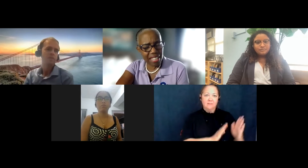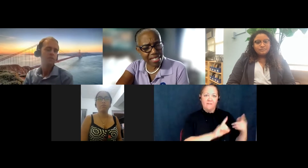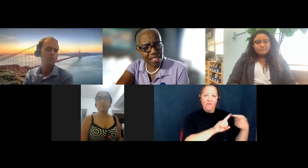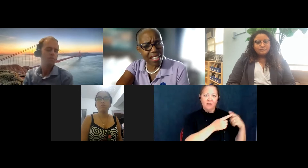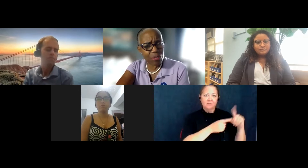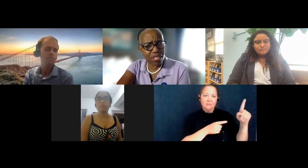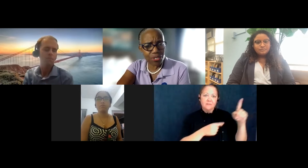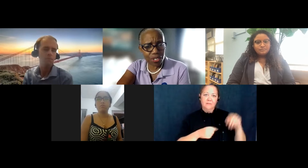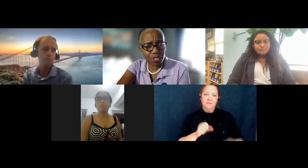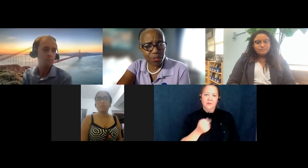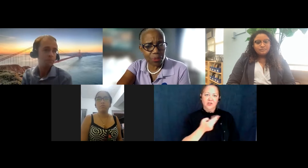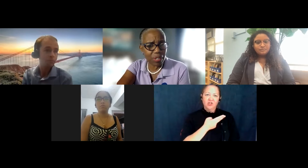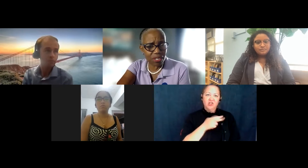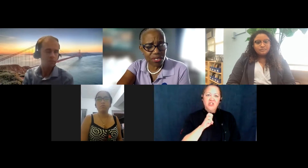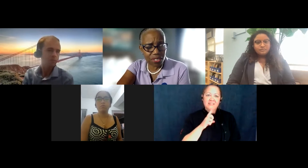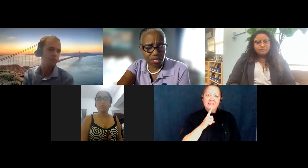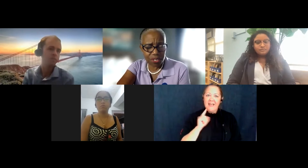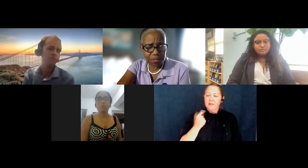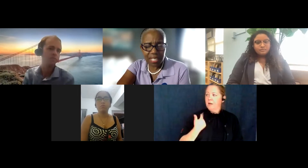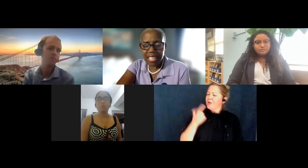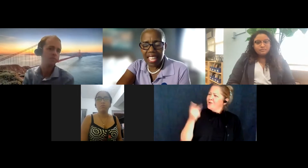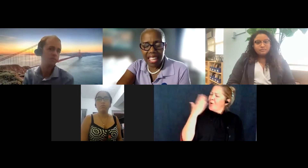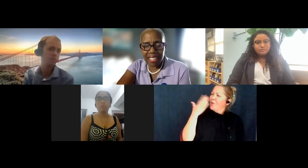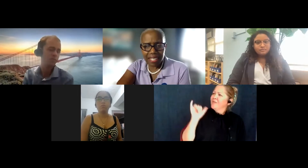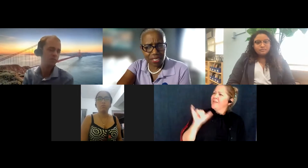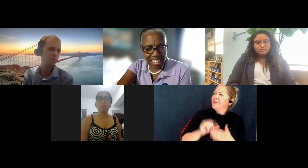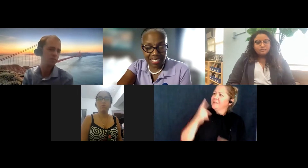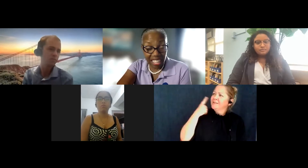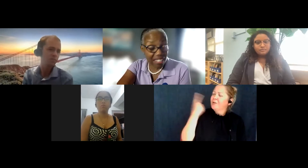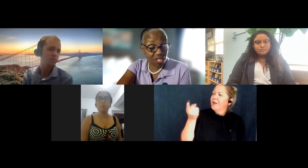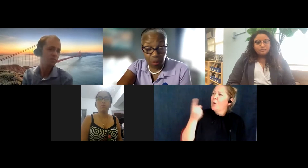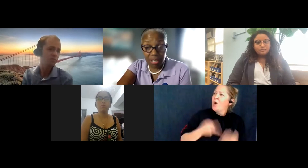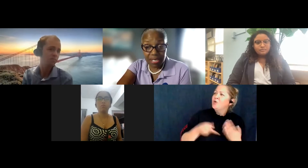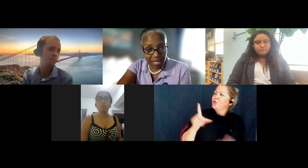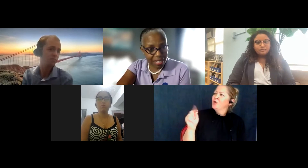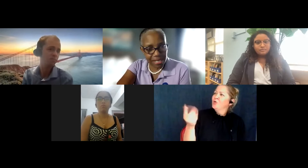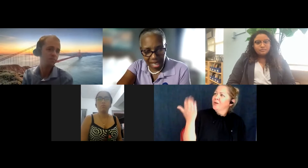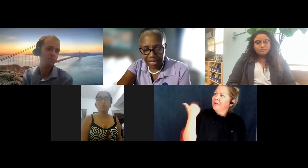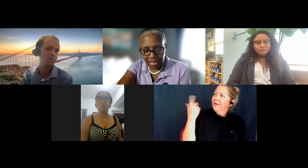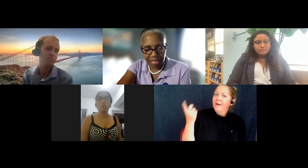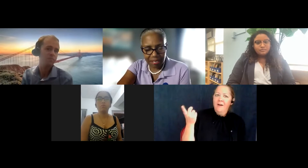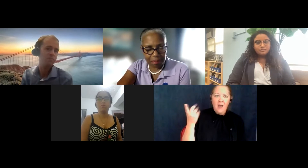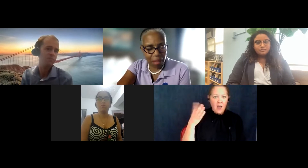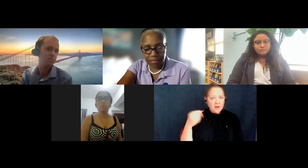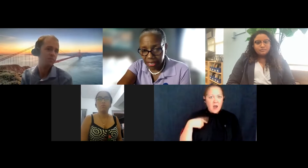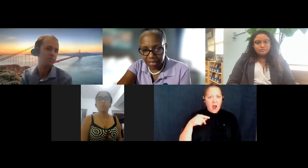sounds like what you do or what you used to do. I looked at it and it was exactly my field. It